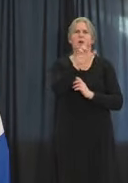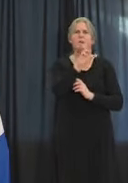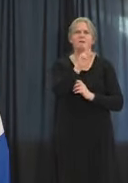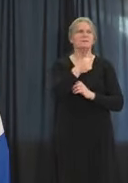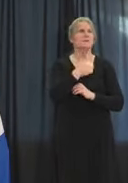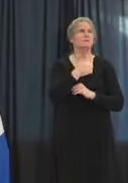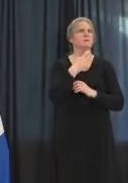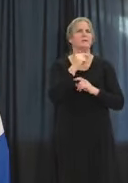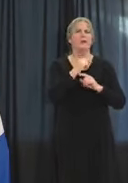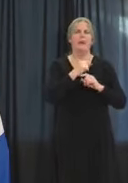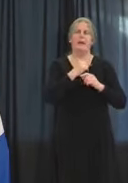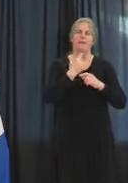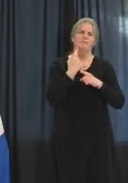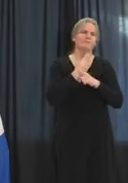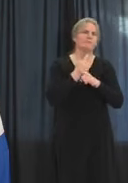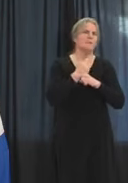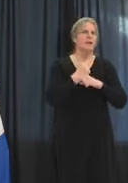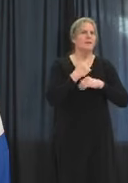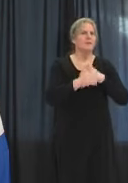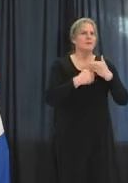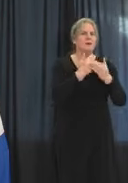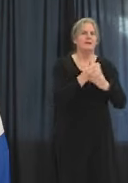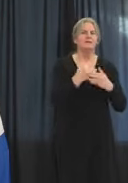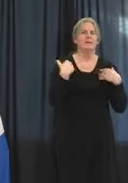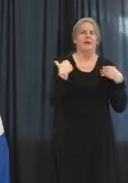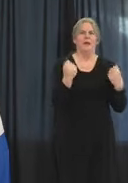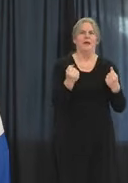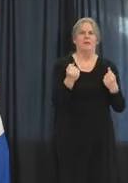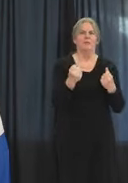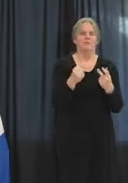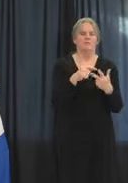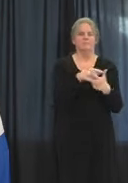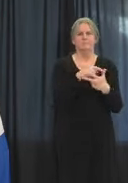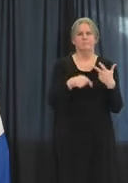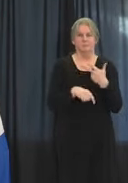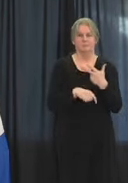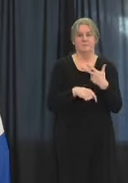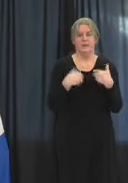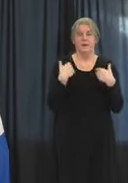responders, maintaining critical infrastructure, and healthcare workers.